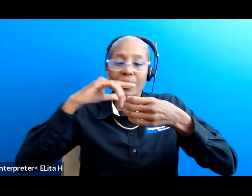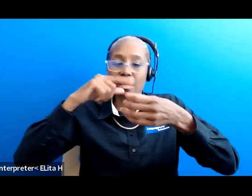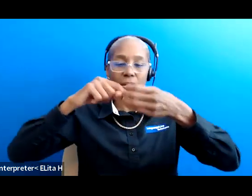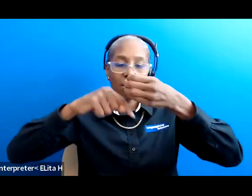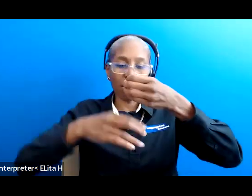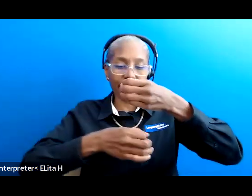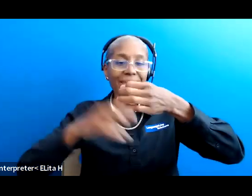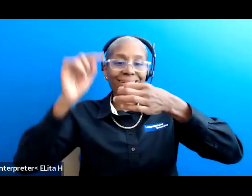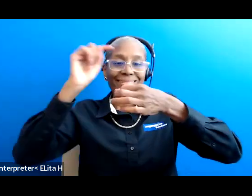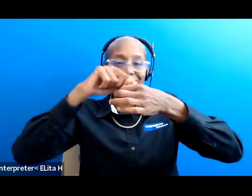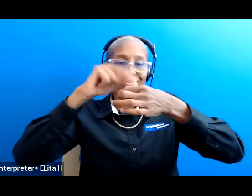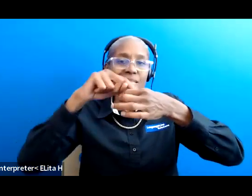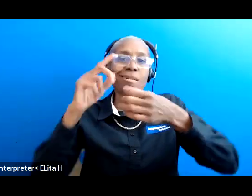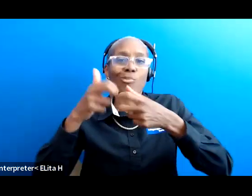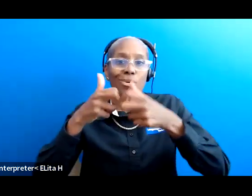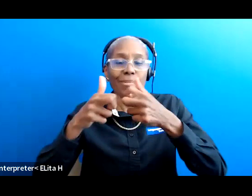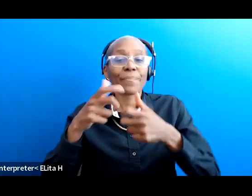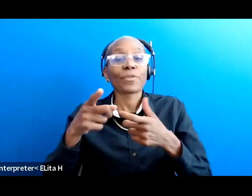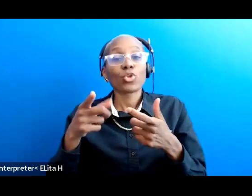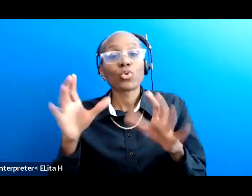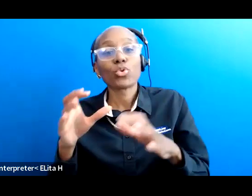that's what the problem is because when you're doing the digital stim